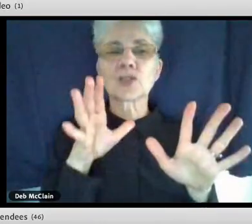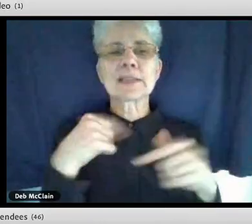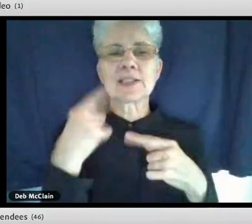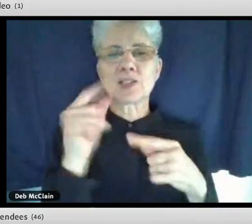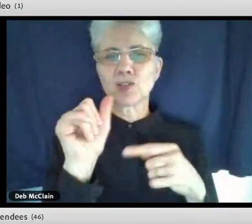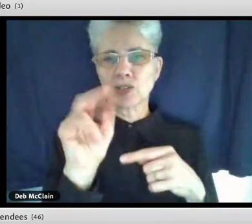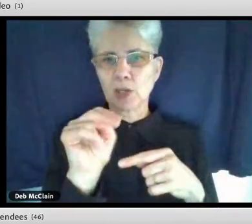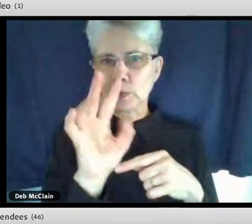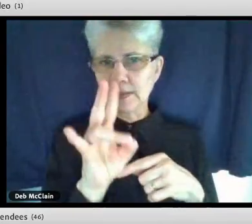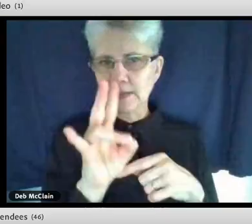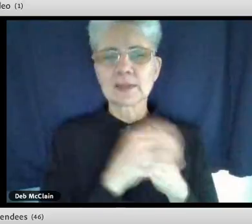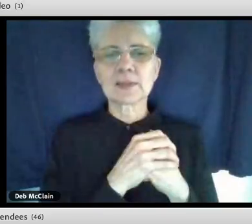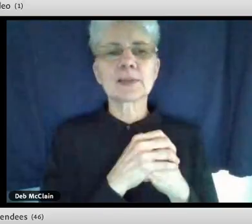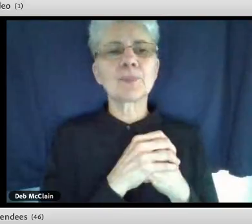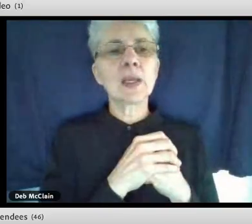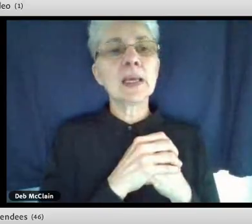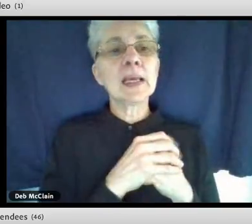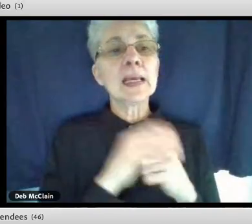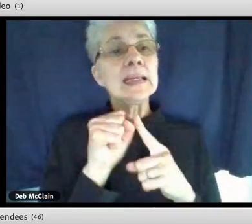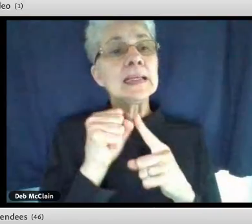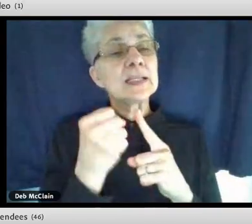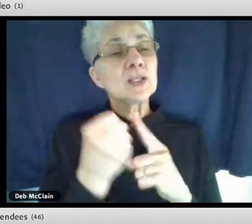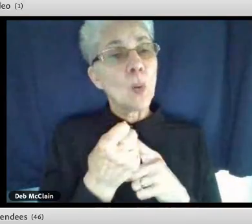Situation obviously is improving in China,